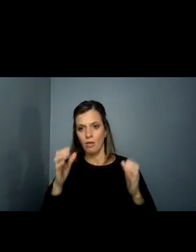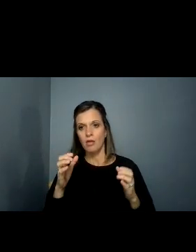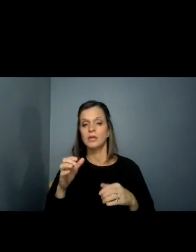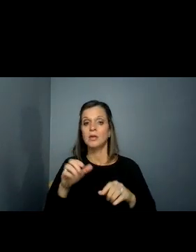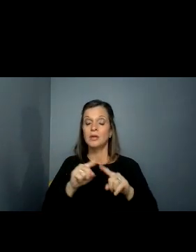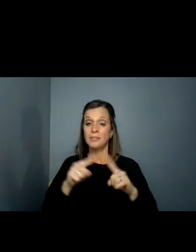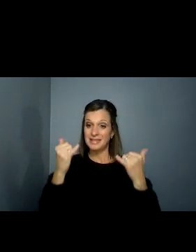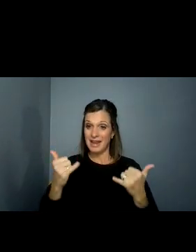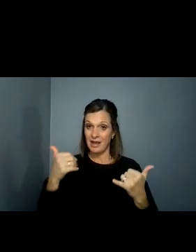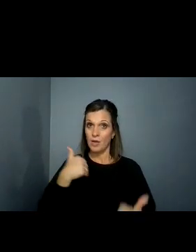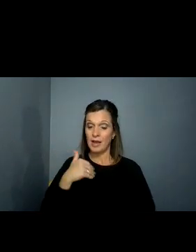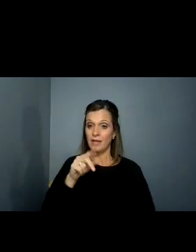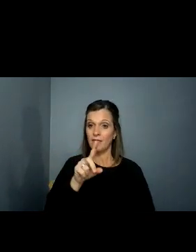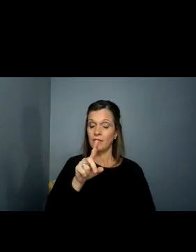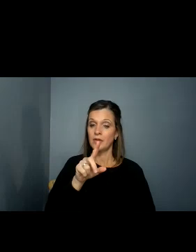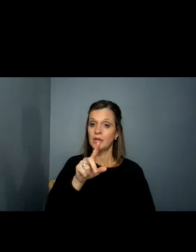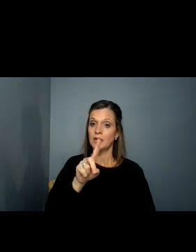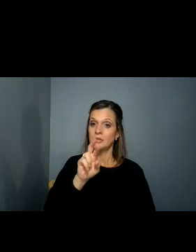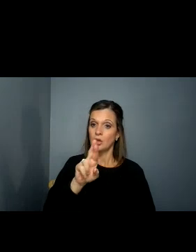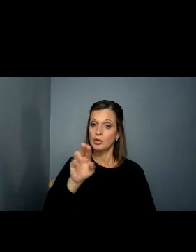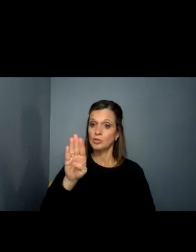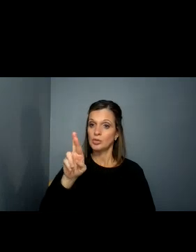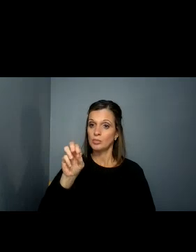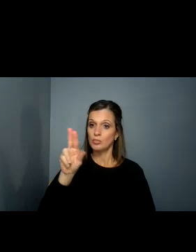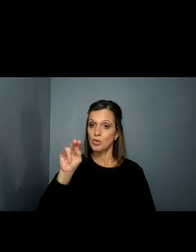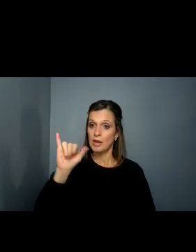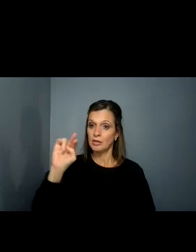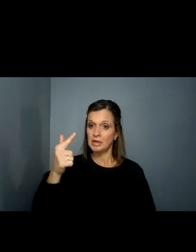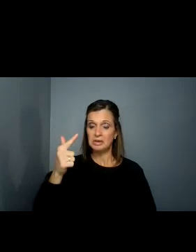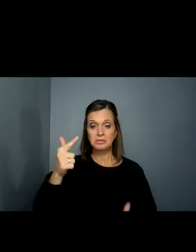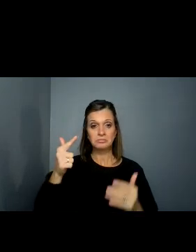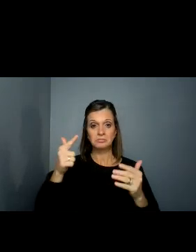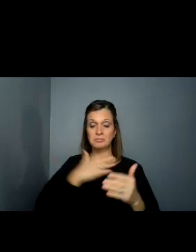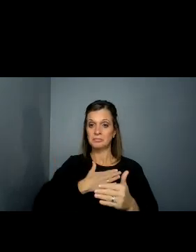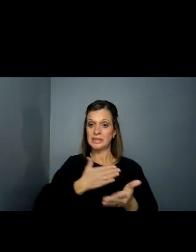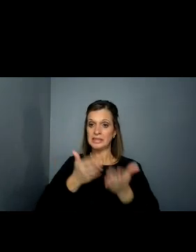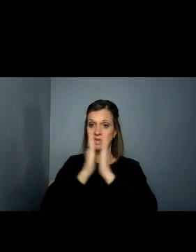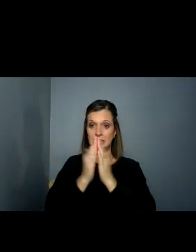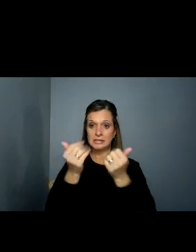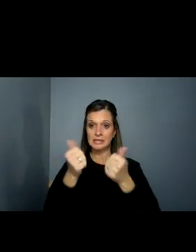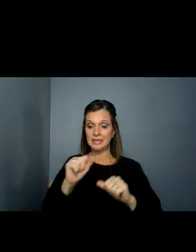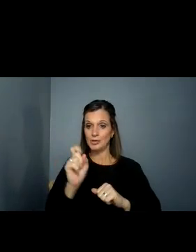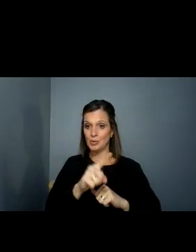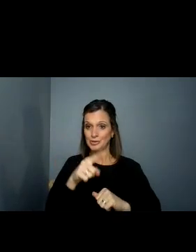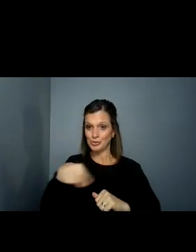free to ask any questions you may have. And as I said that I got another question.